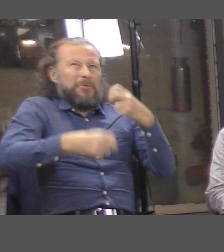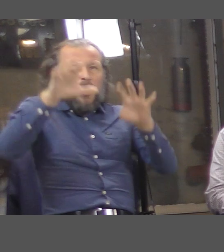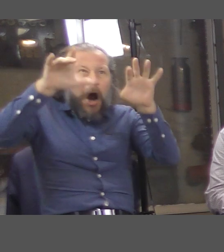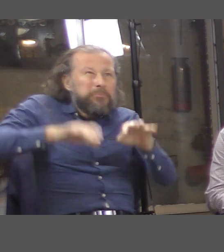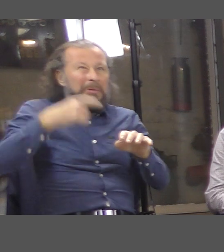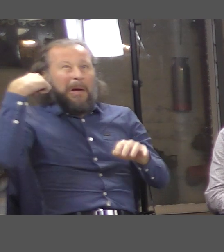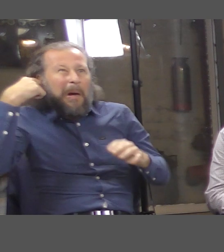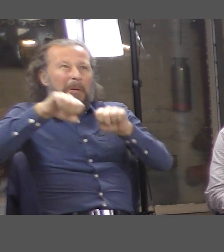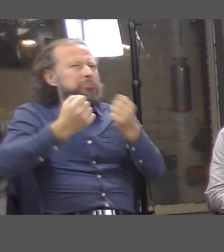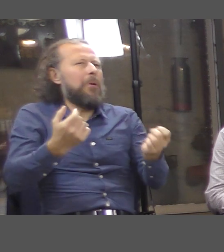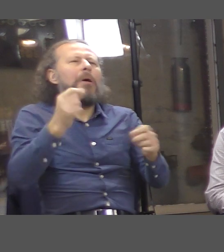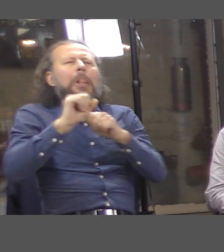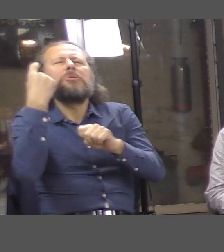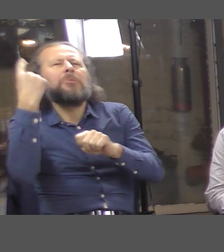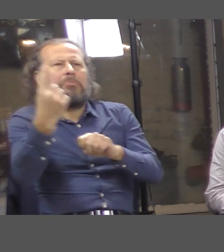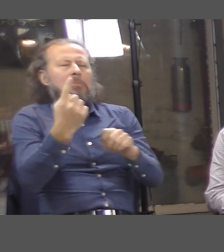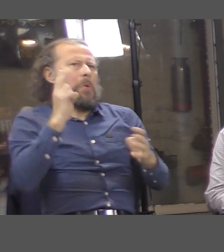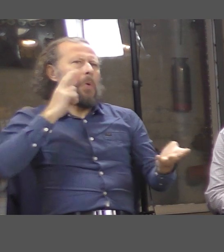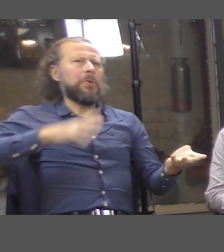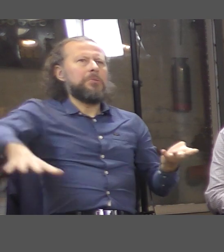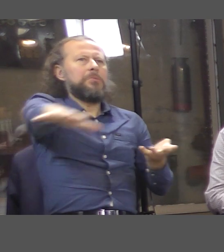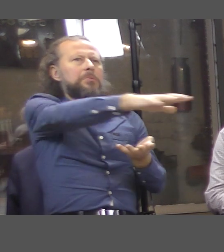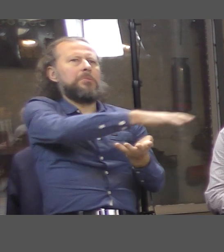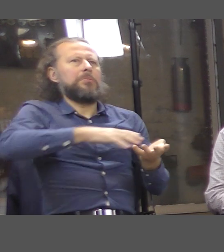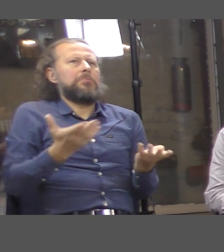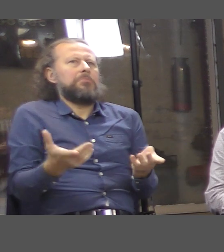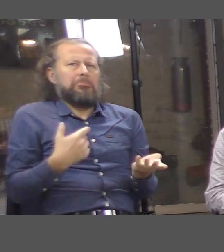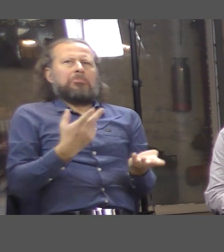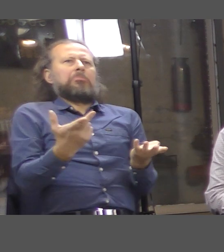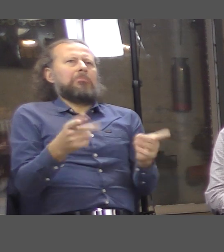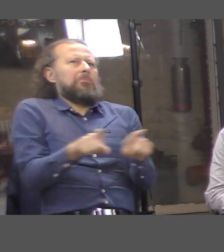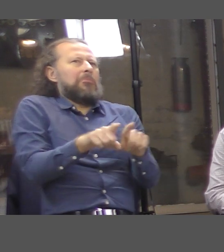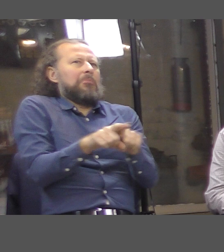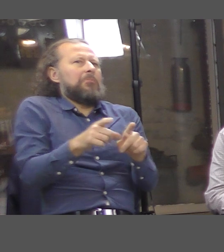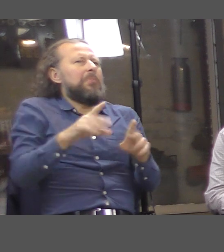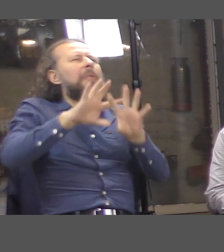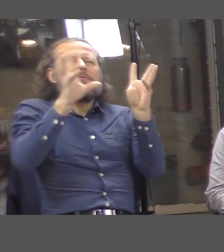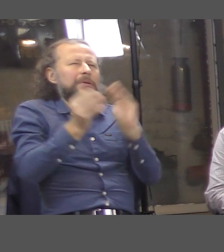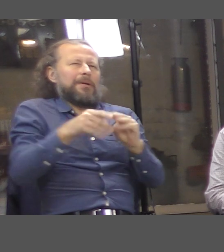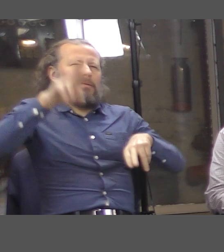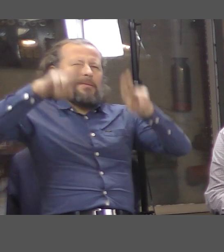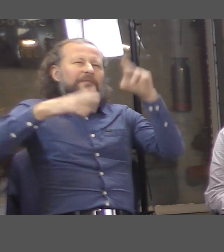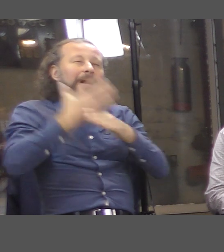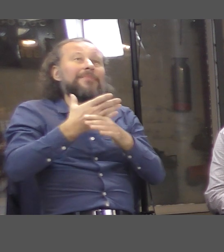liked deaf people. He knew he had no problems with machines, with computers just somewhere in the deaf community.